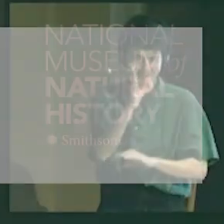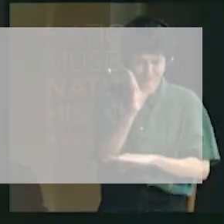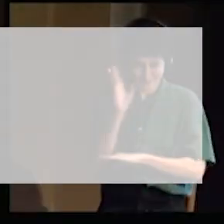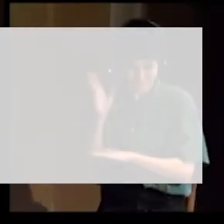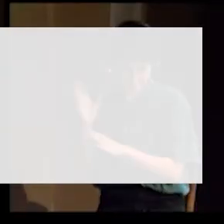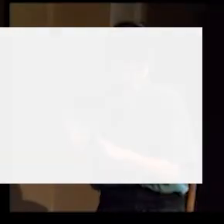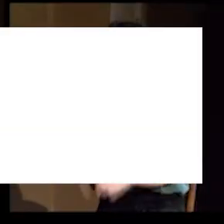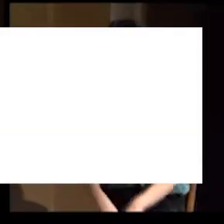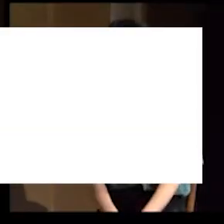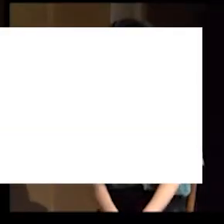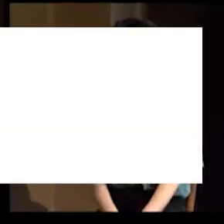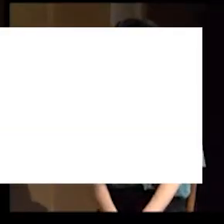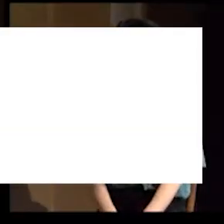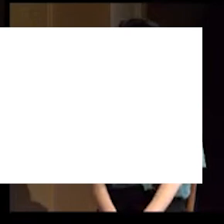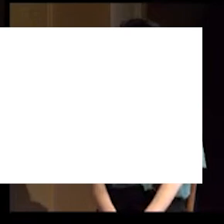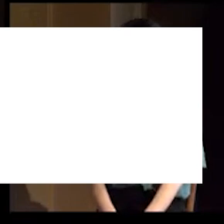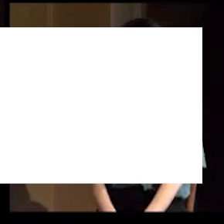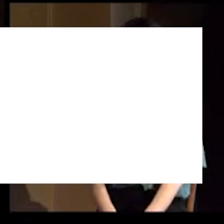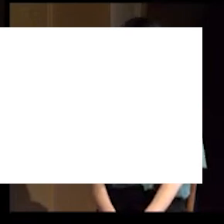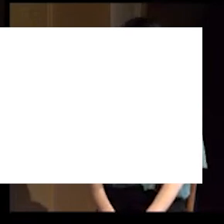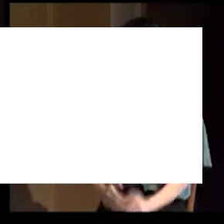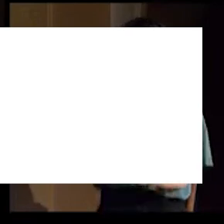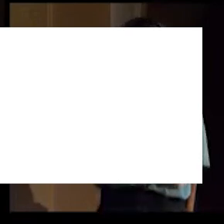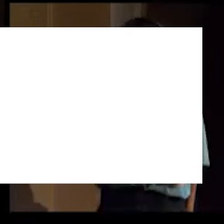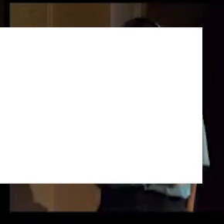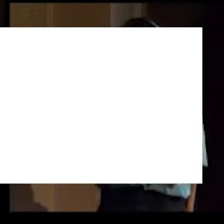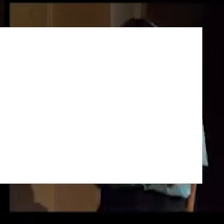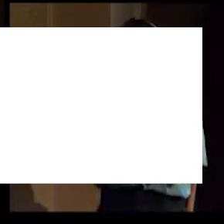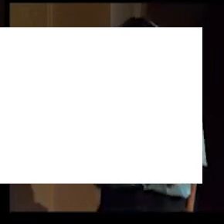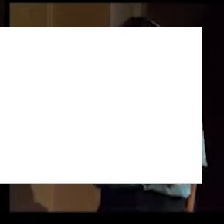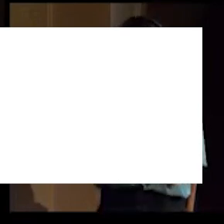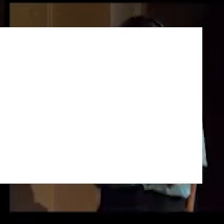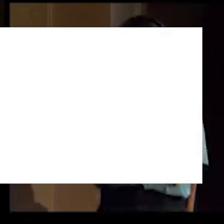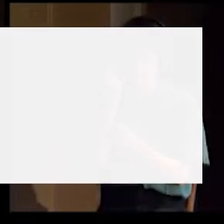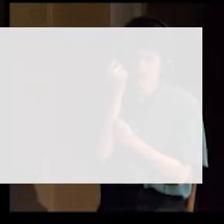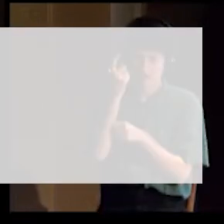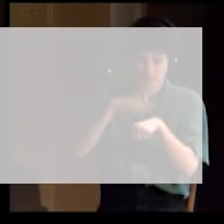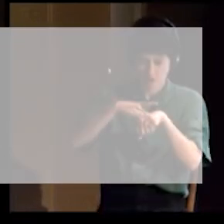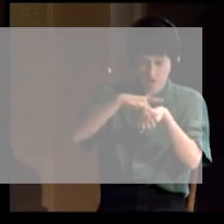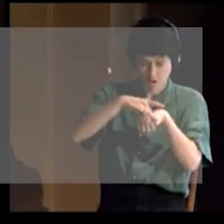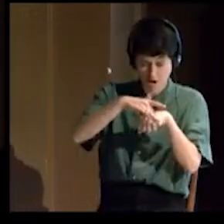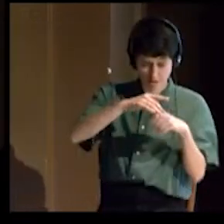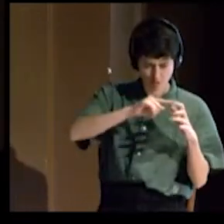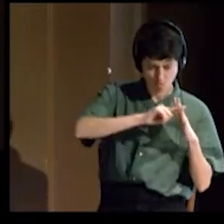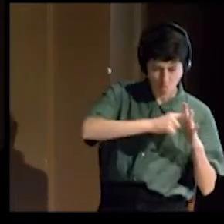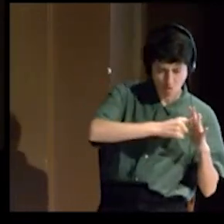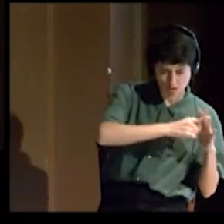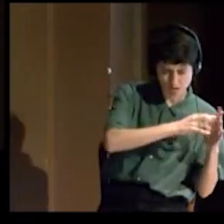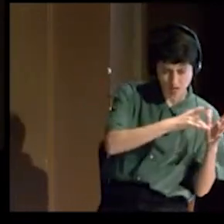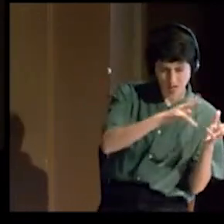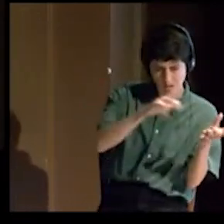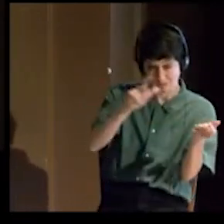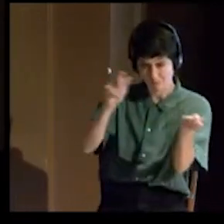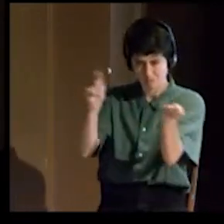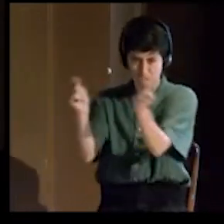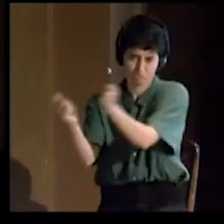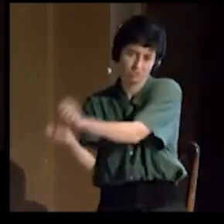Our next topic is understanding the Earth's origin and evolution. Since the formation of the solar system, our sun